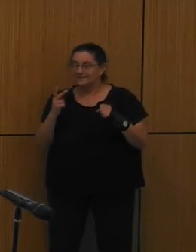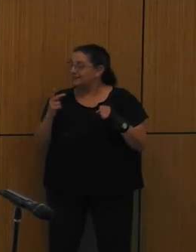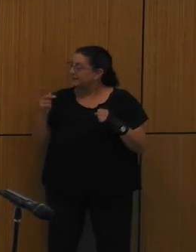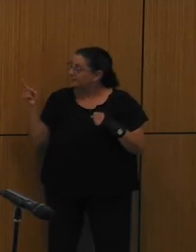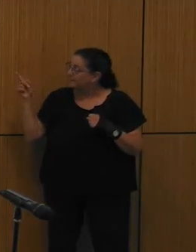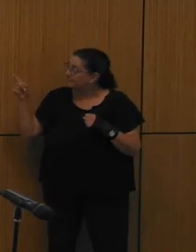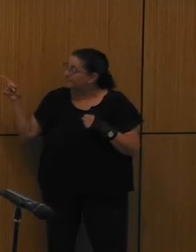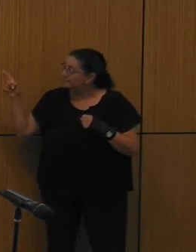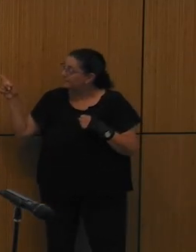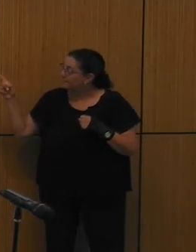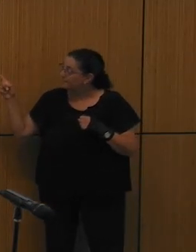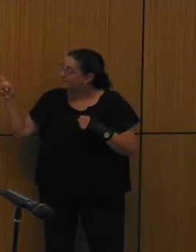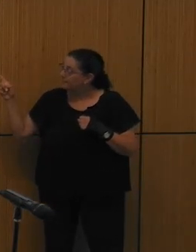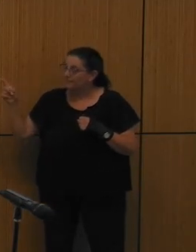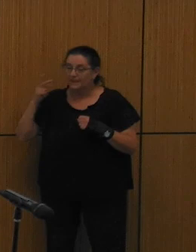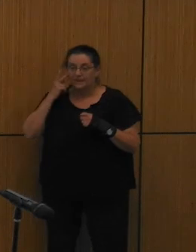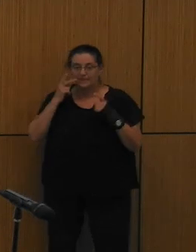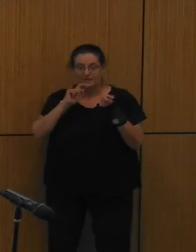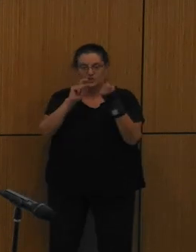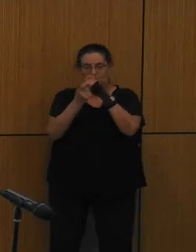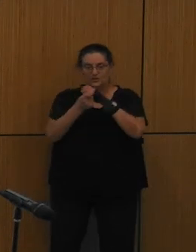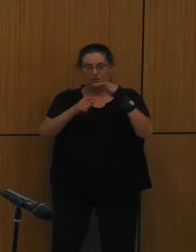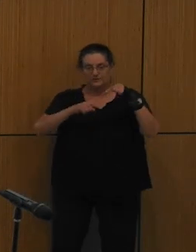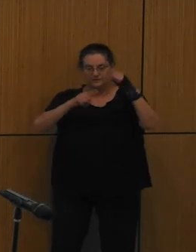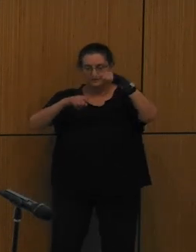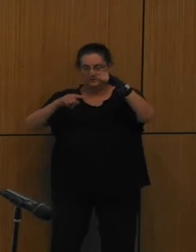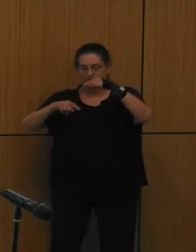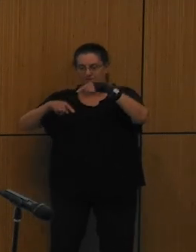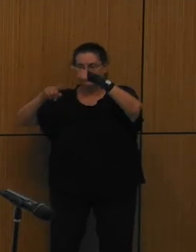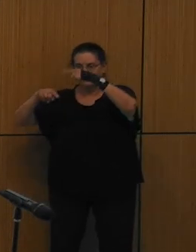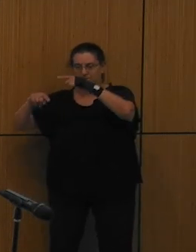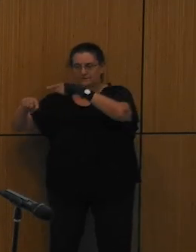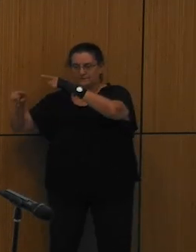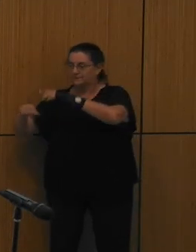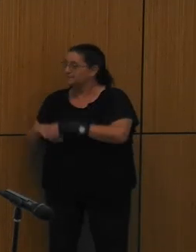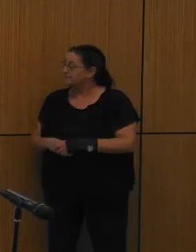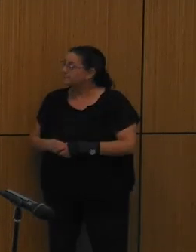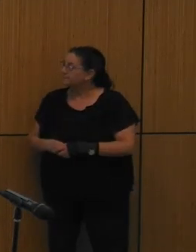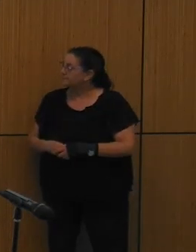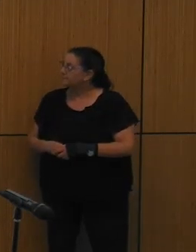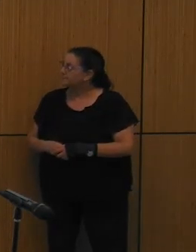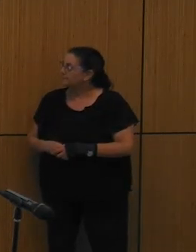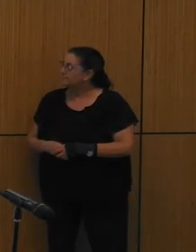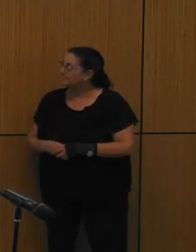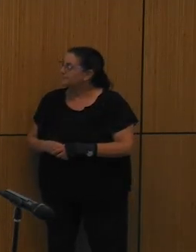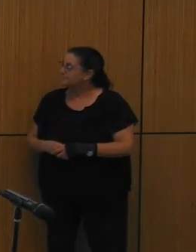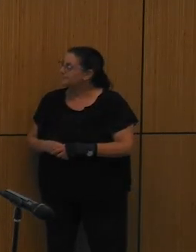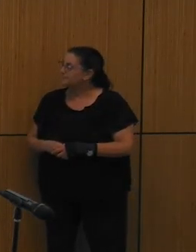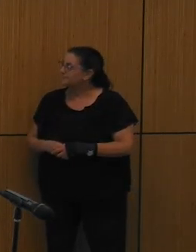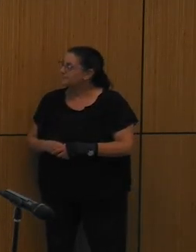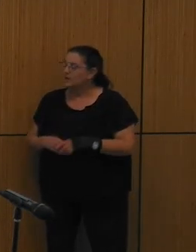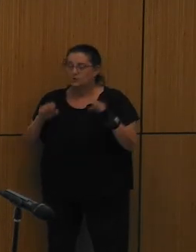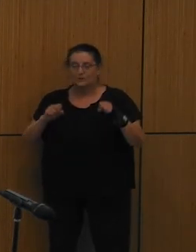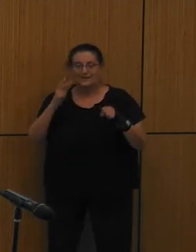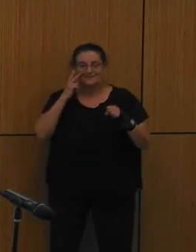watch for sort of changes in the nature of, of these waveforms. Right. These electrical activity waveforms.